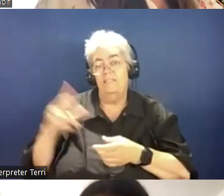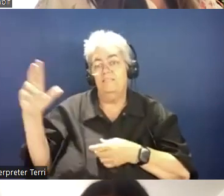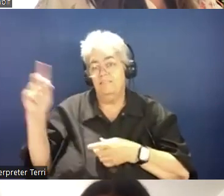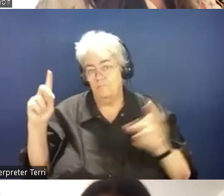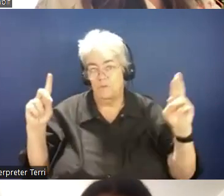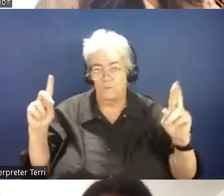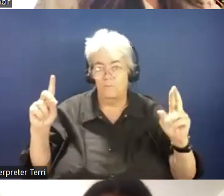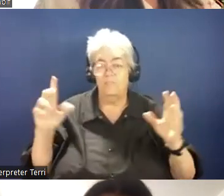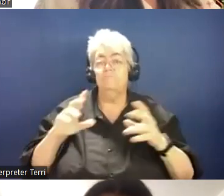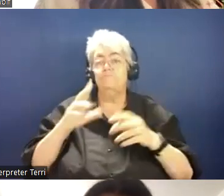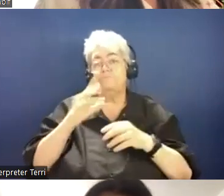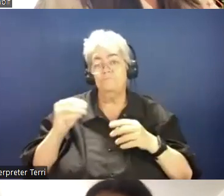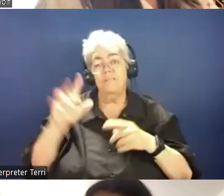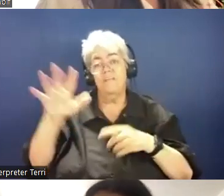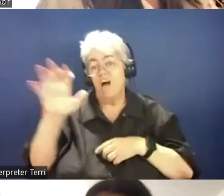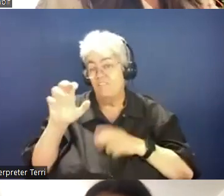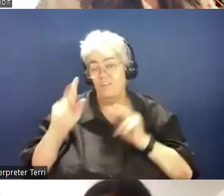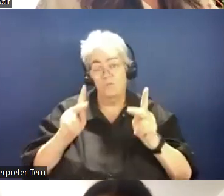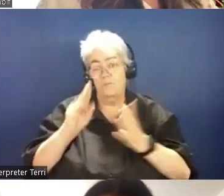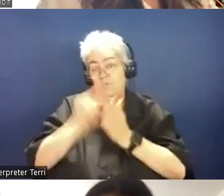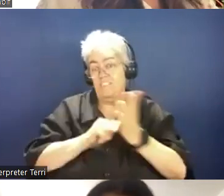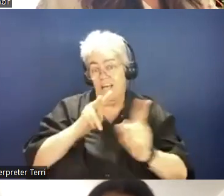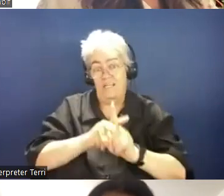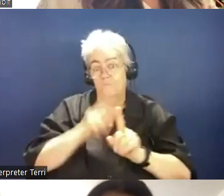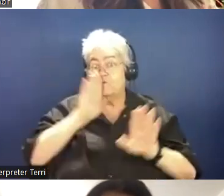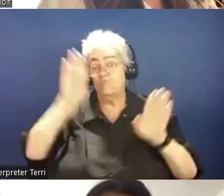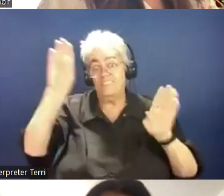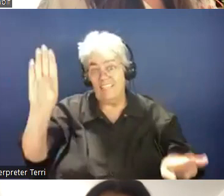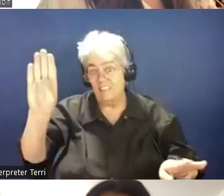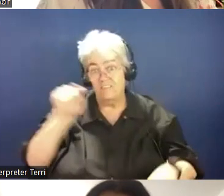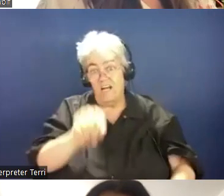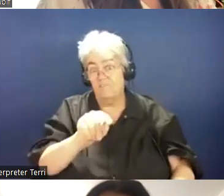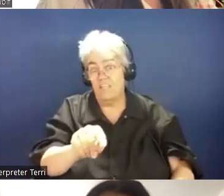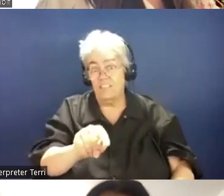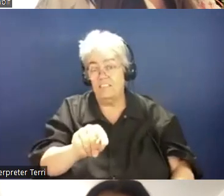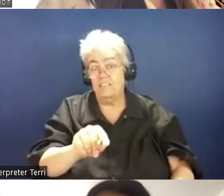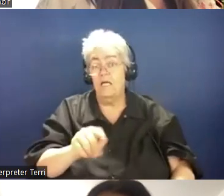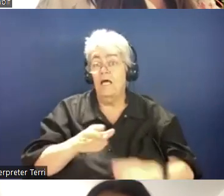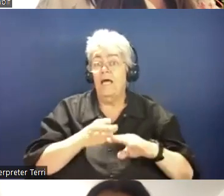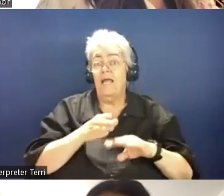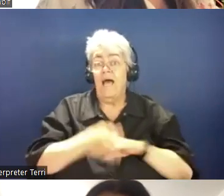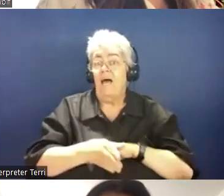Over 500 people signed up to come and testify in this legislation. And after, I believe it was